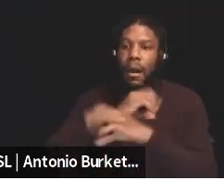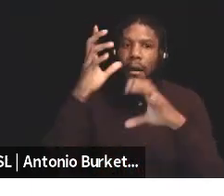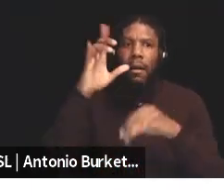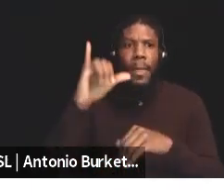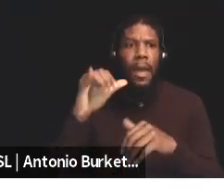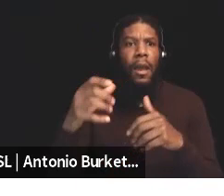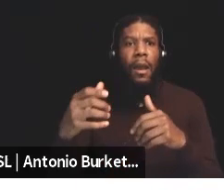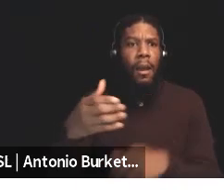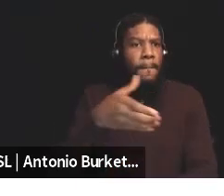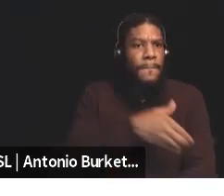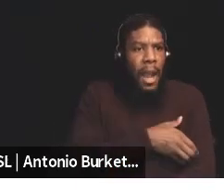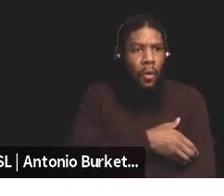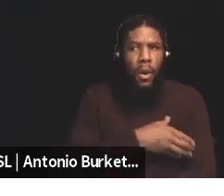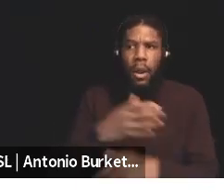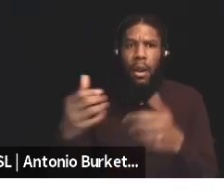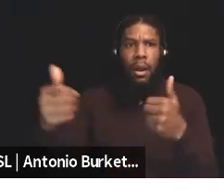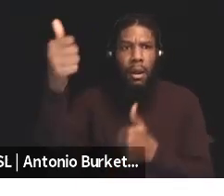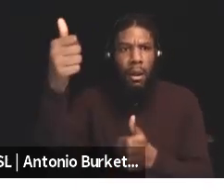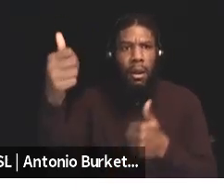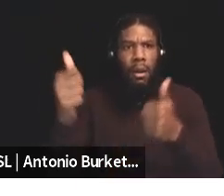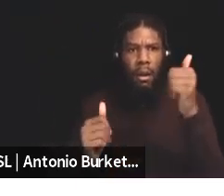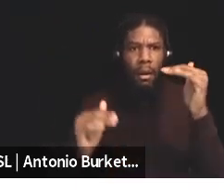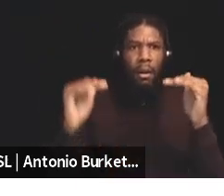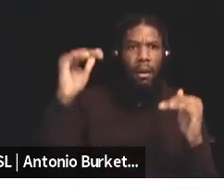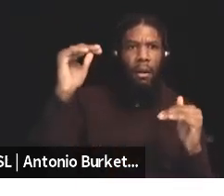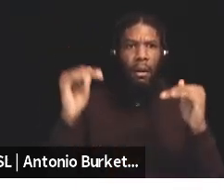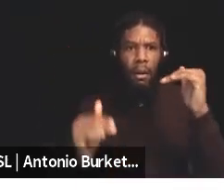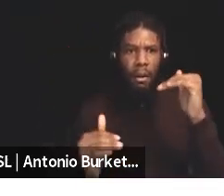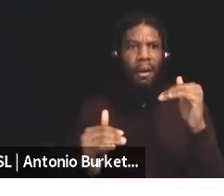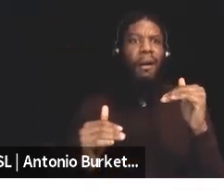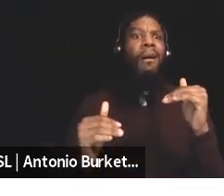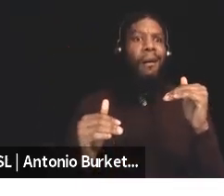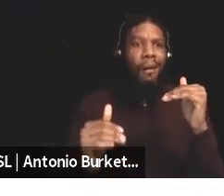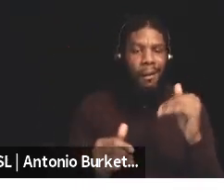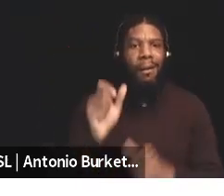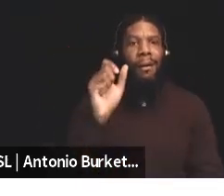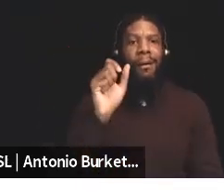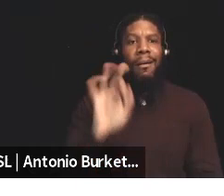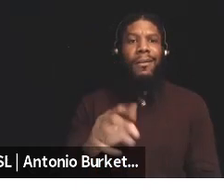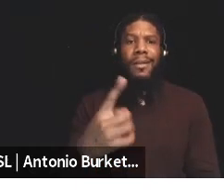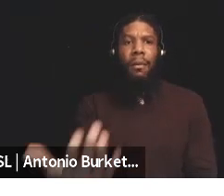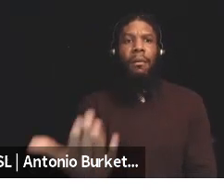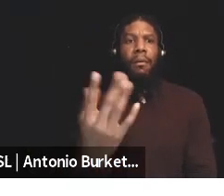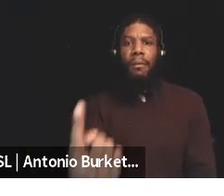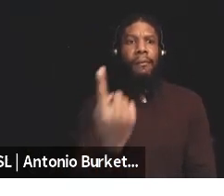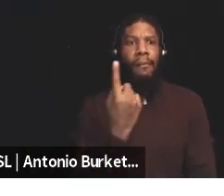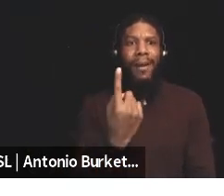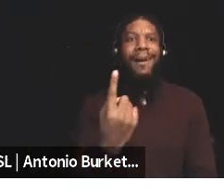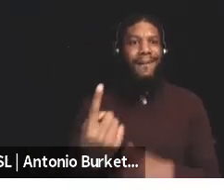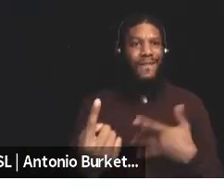interdependency and that is so hard when there's like power differentials and someone is coming-- which has happened. I think what you're describing sometimes, right? Like it's hard